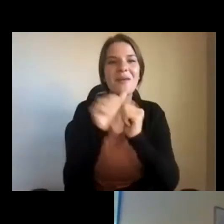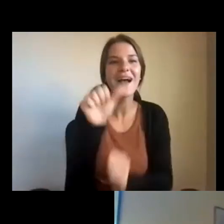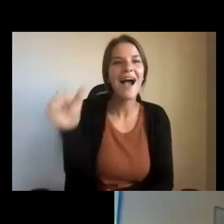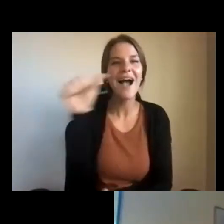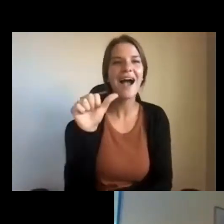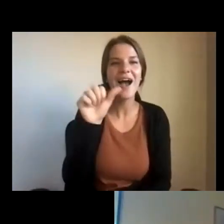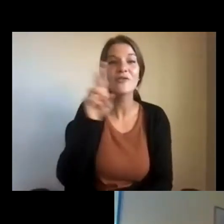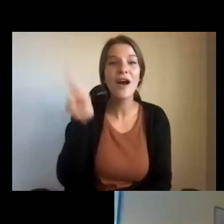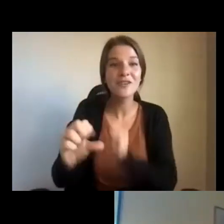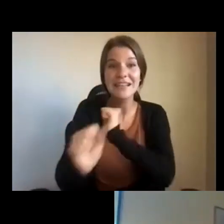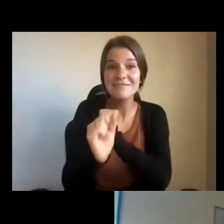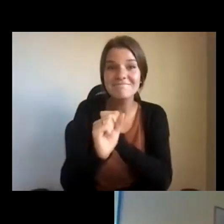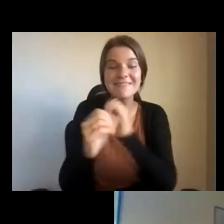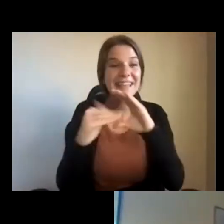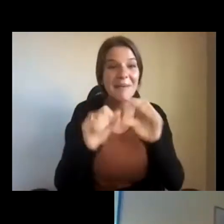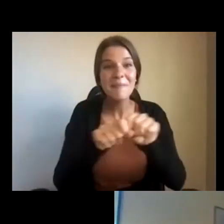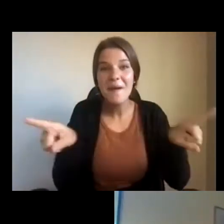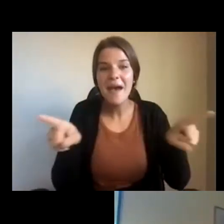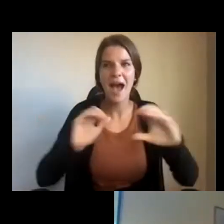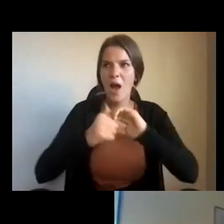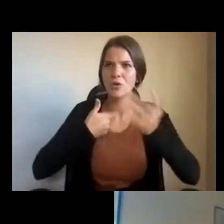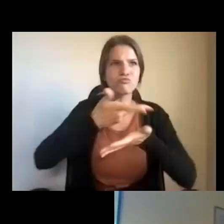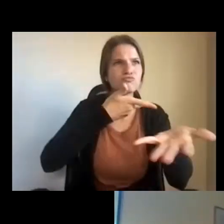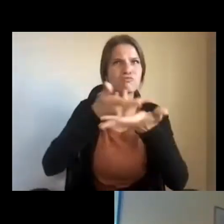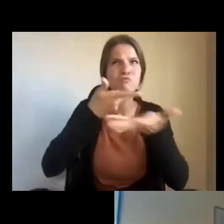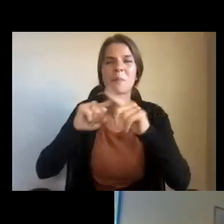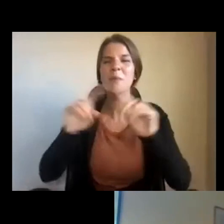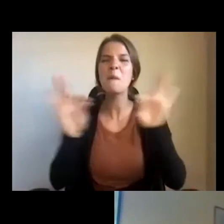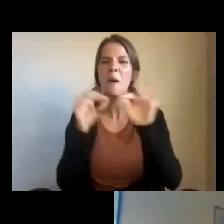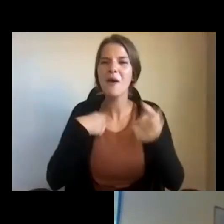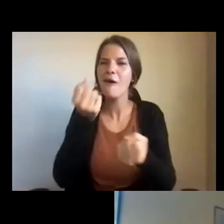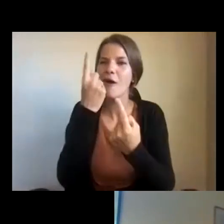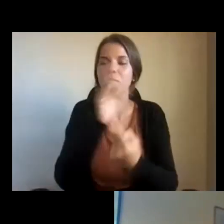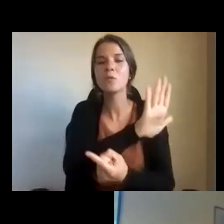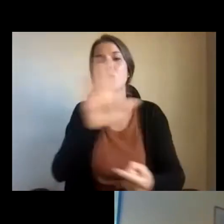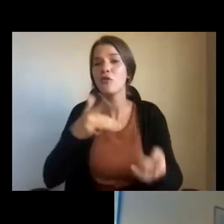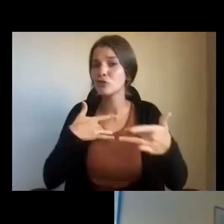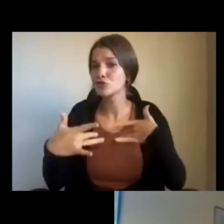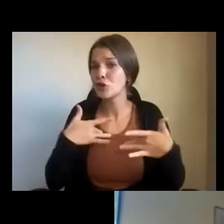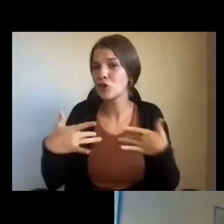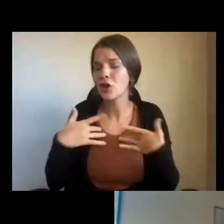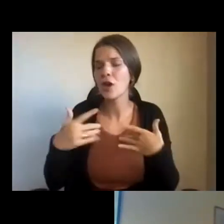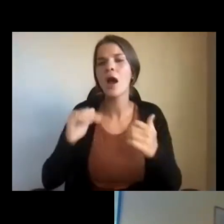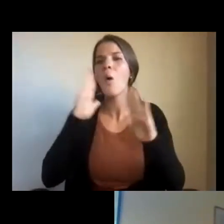Really we want to understand the concerns, and we want to hopefully connect with information that